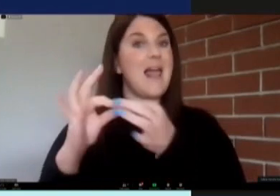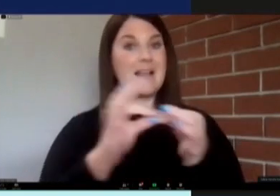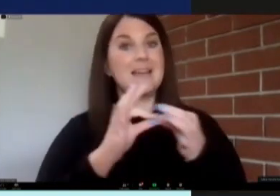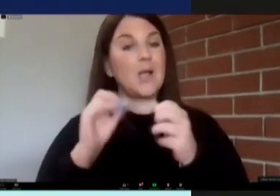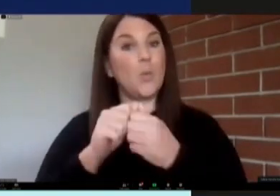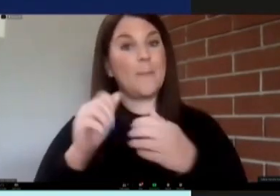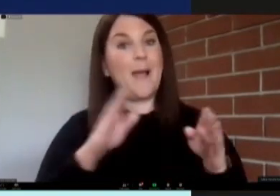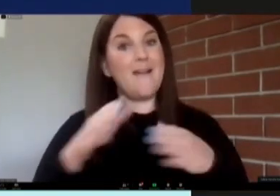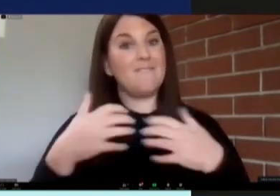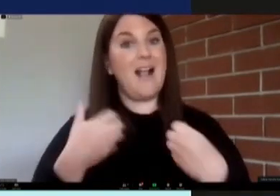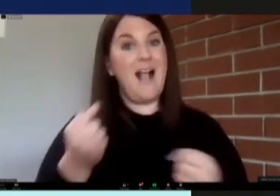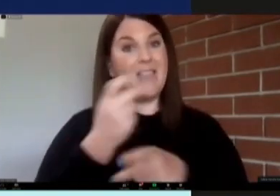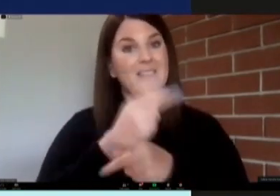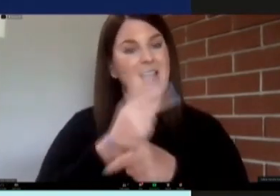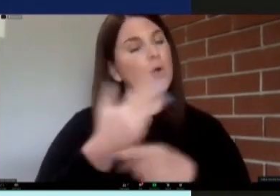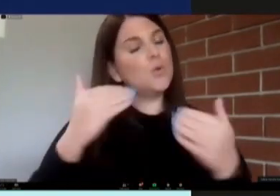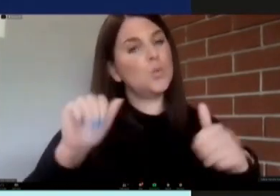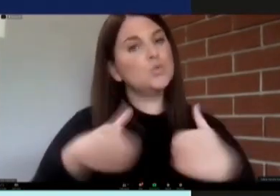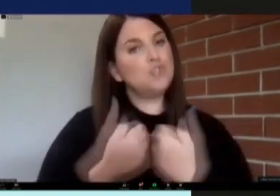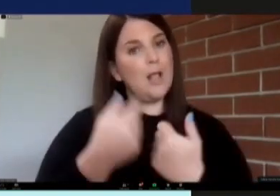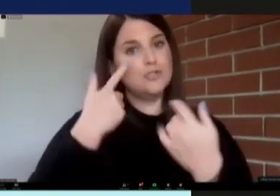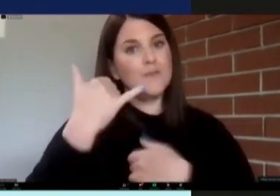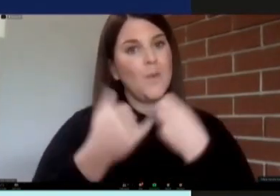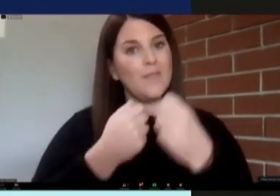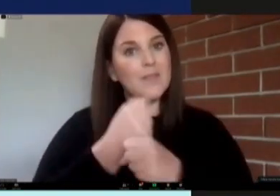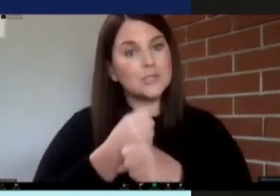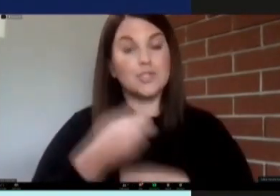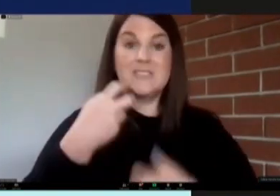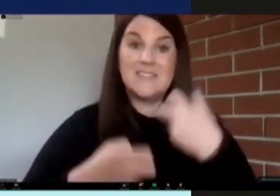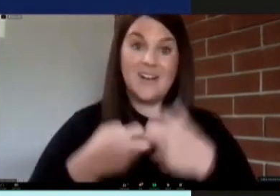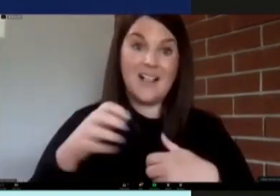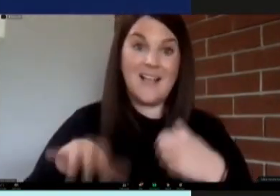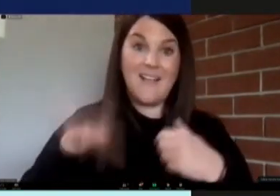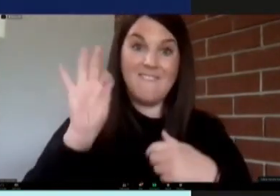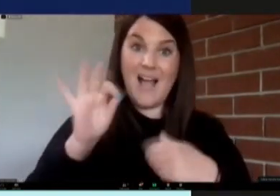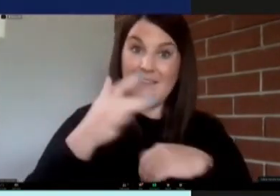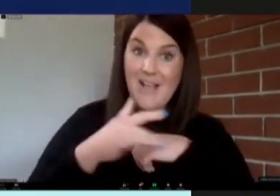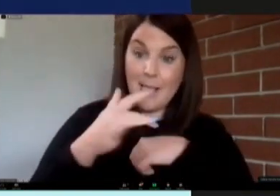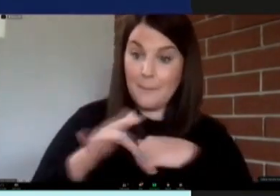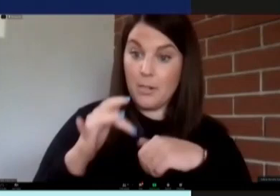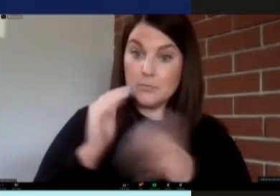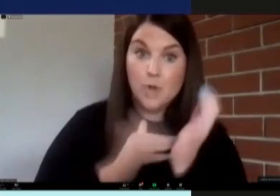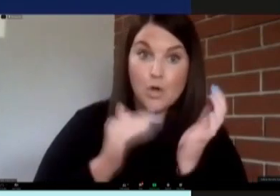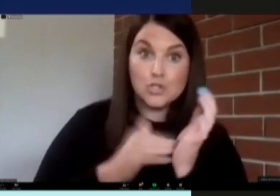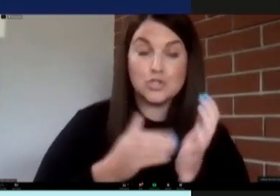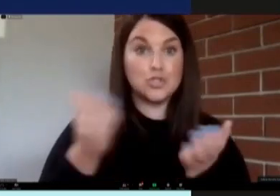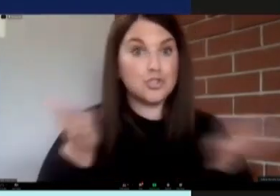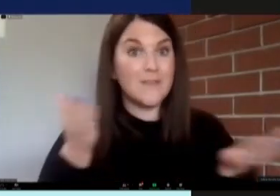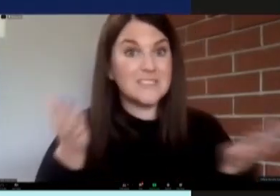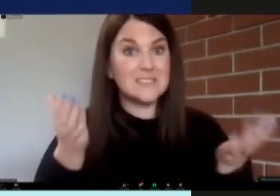many this past year. Difficulty finding available providers, available services, sometimes lacking the smartphone